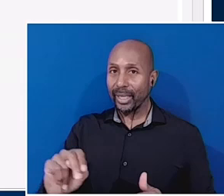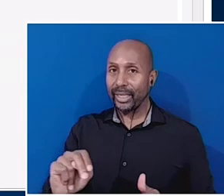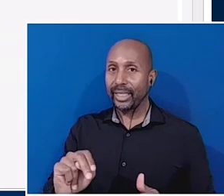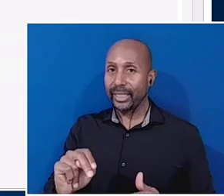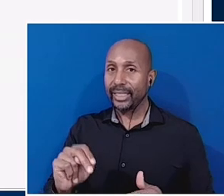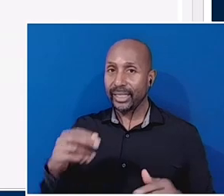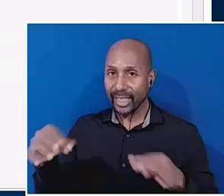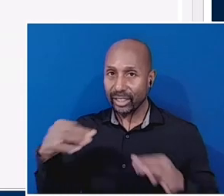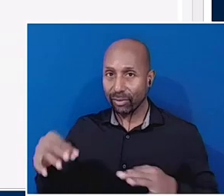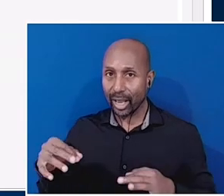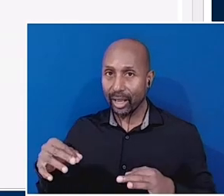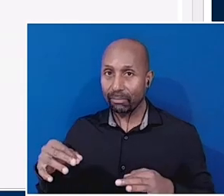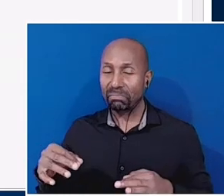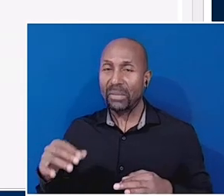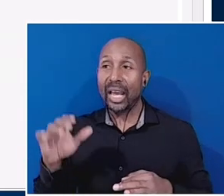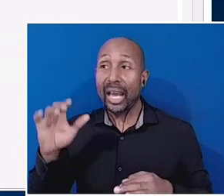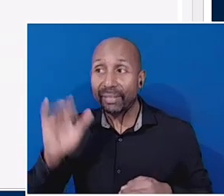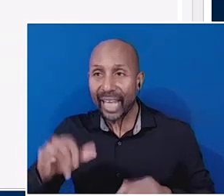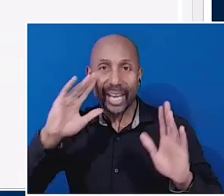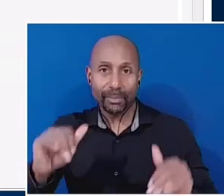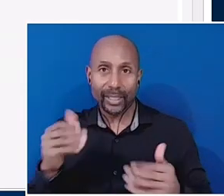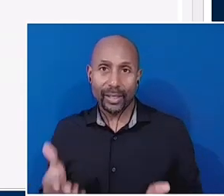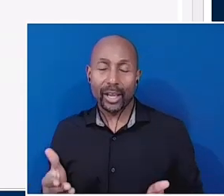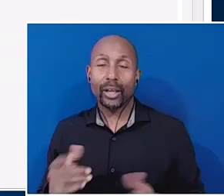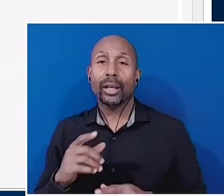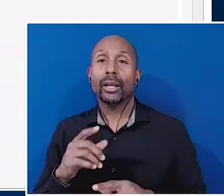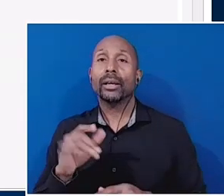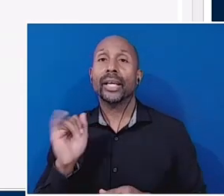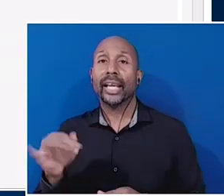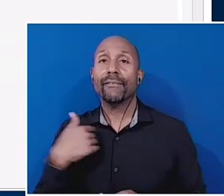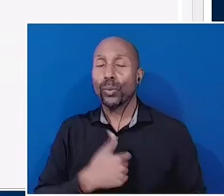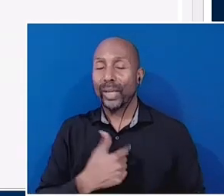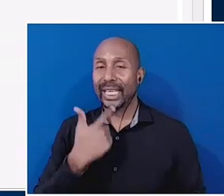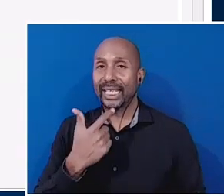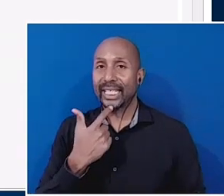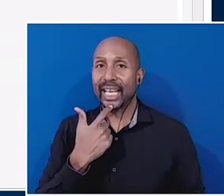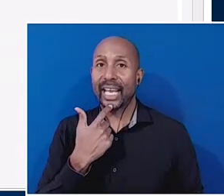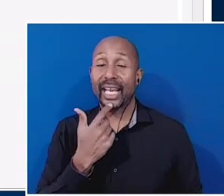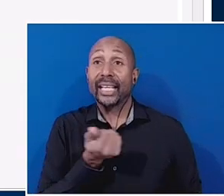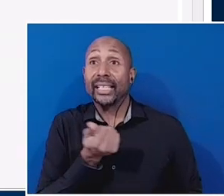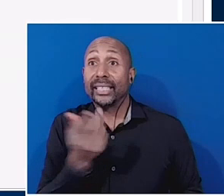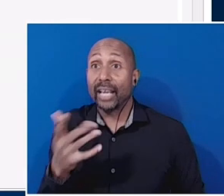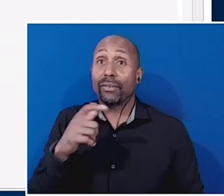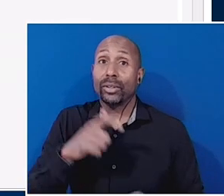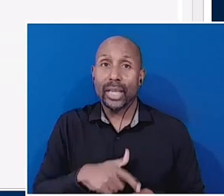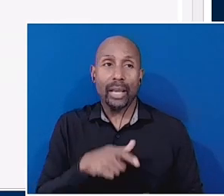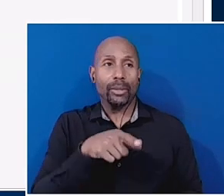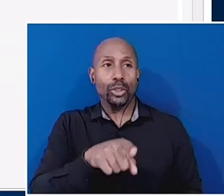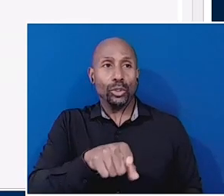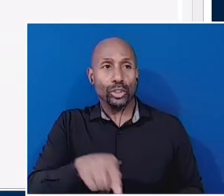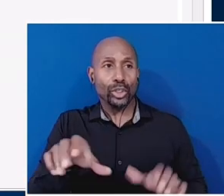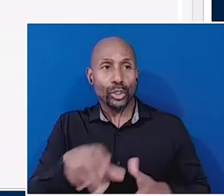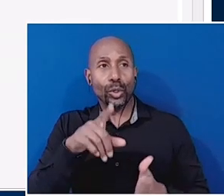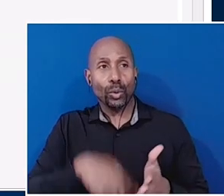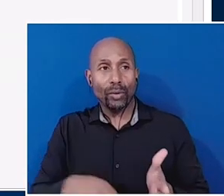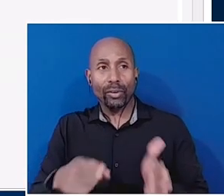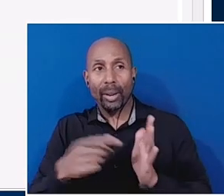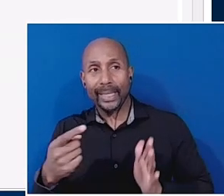cloud up the regulations if we say multiple times you should do what you were required to do or the Department should